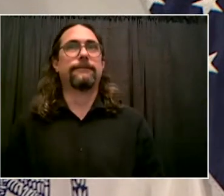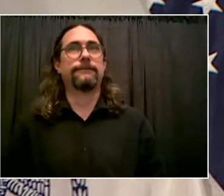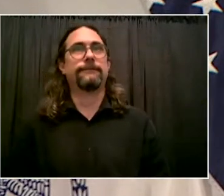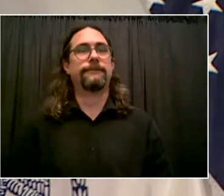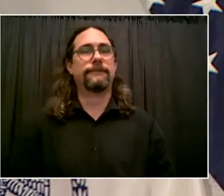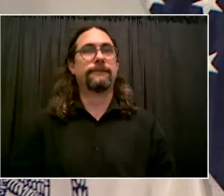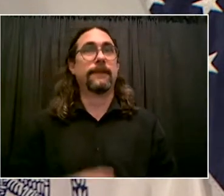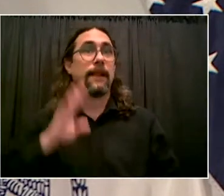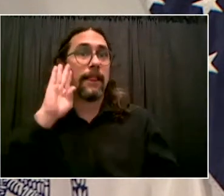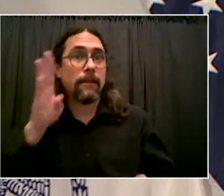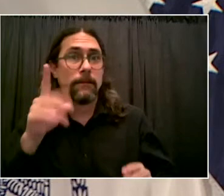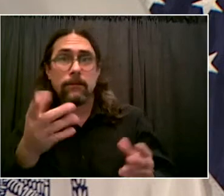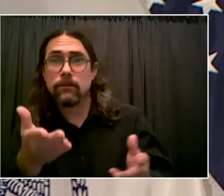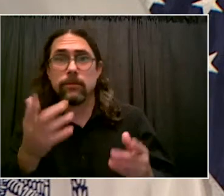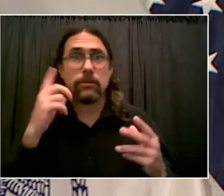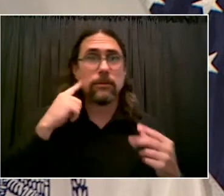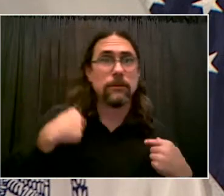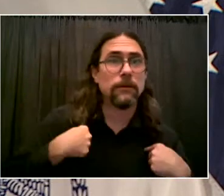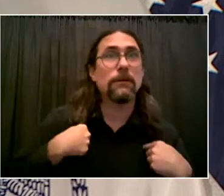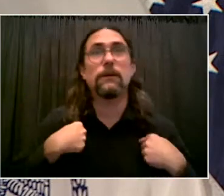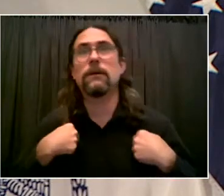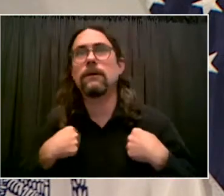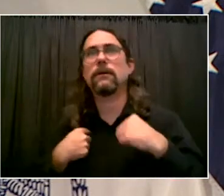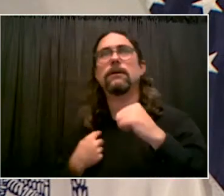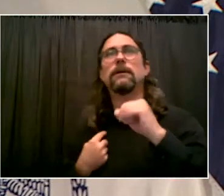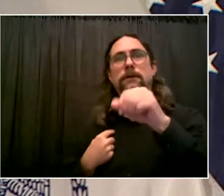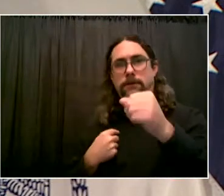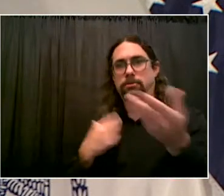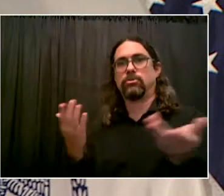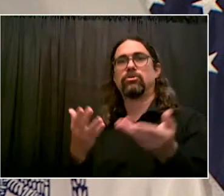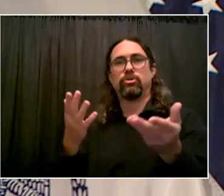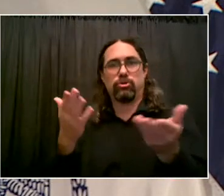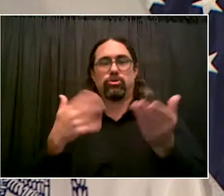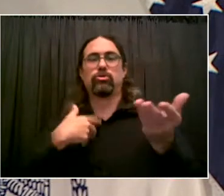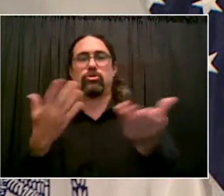WNBC. Reporter: